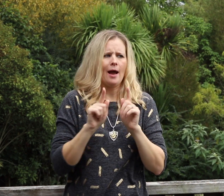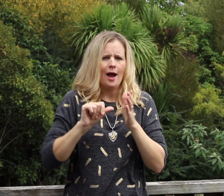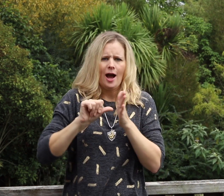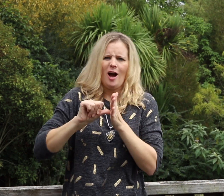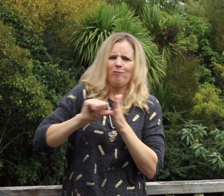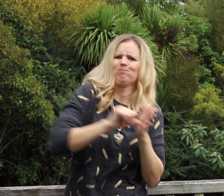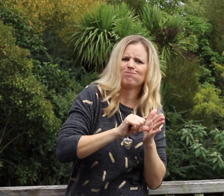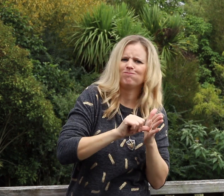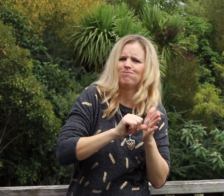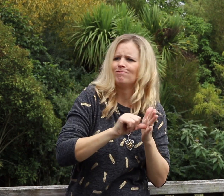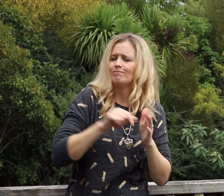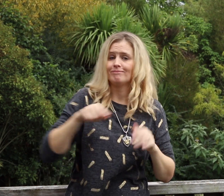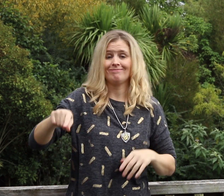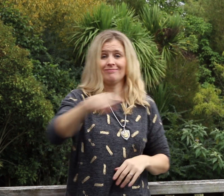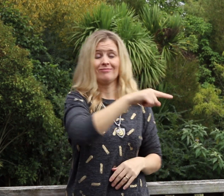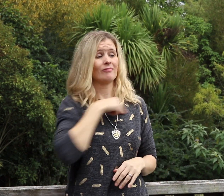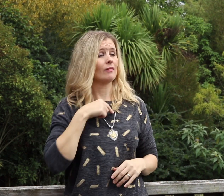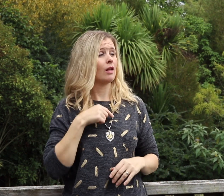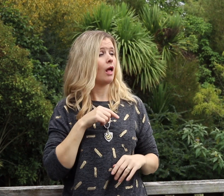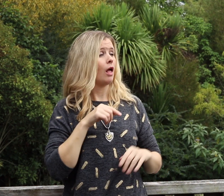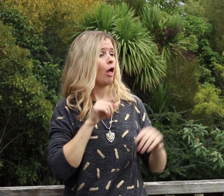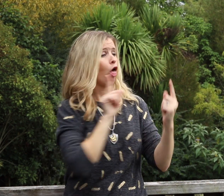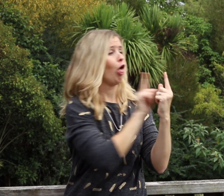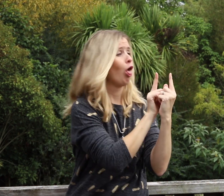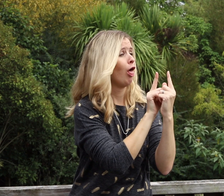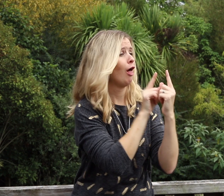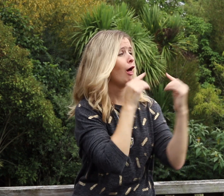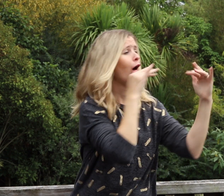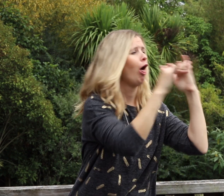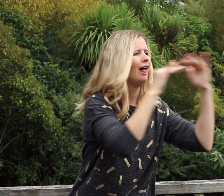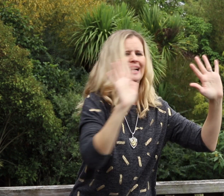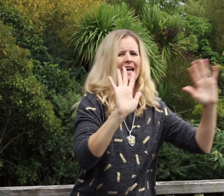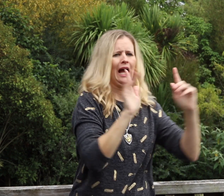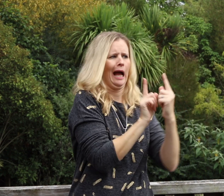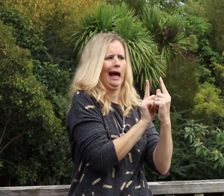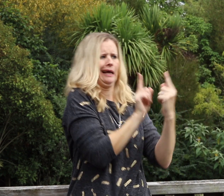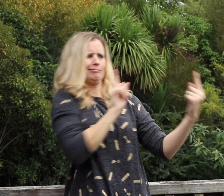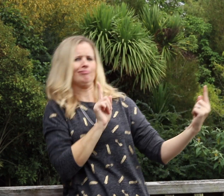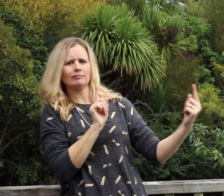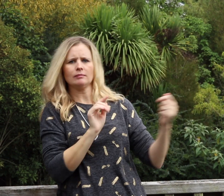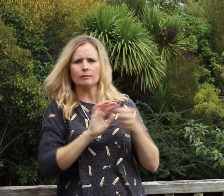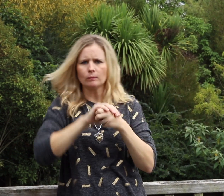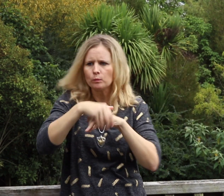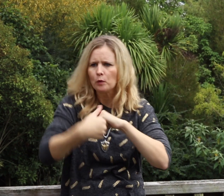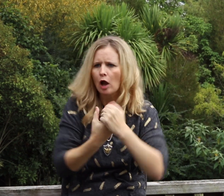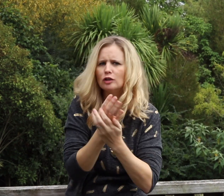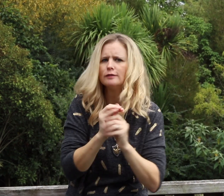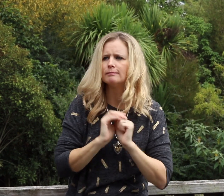like social distancing and washing hands. Schools and businesses